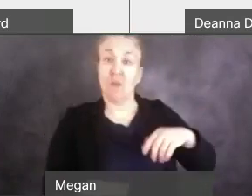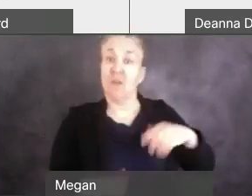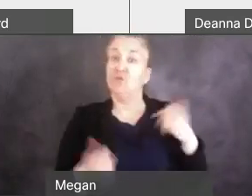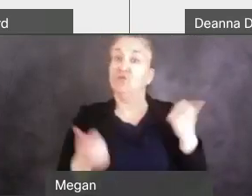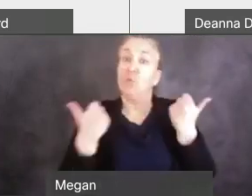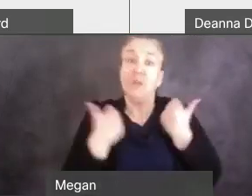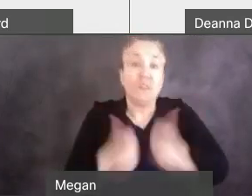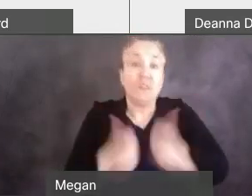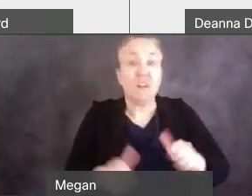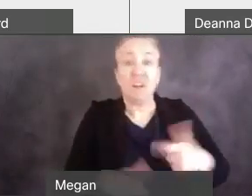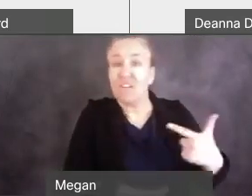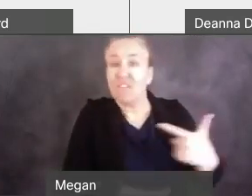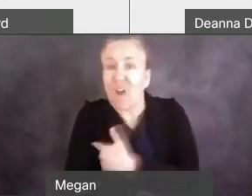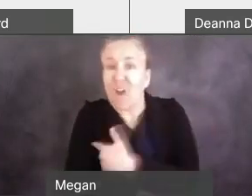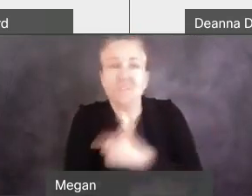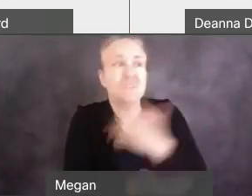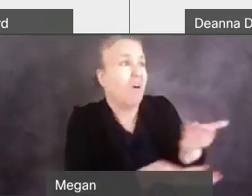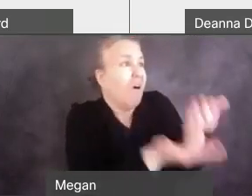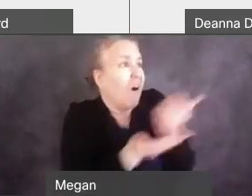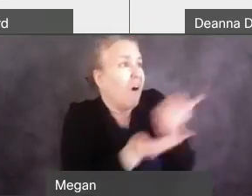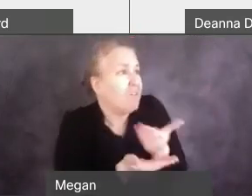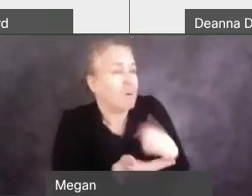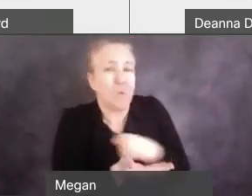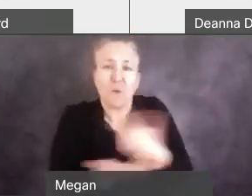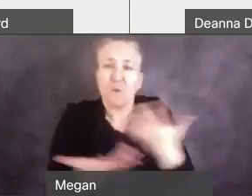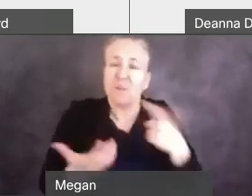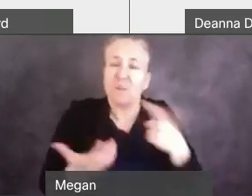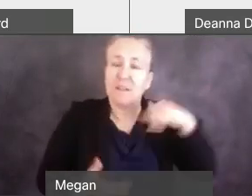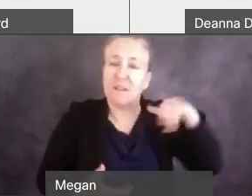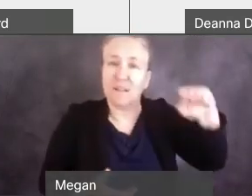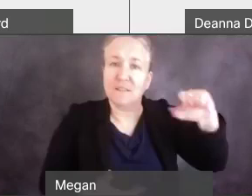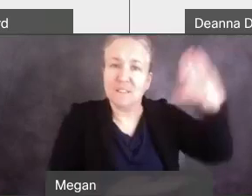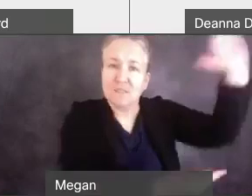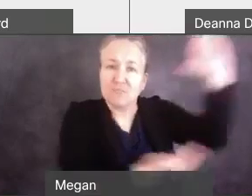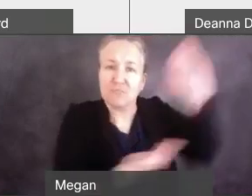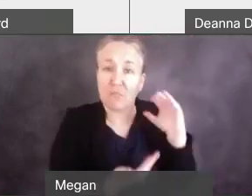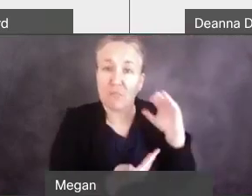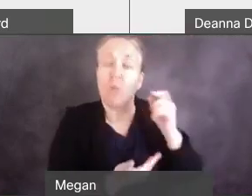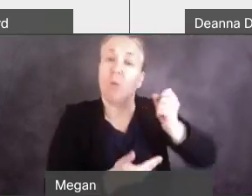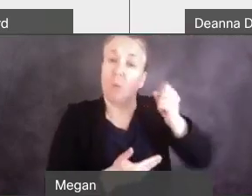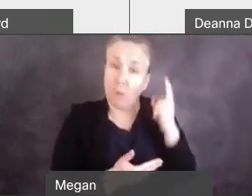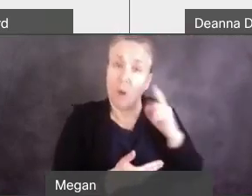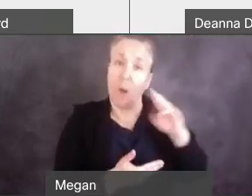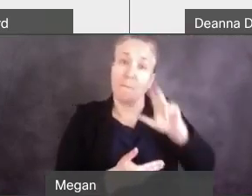vaccine offered to us. Consequently, the Montgomery County Office of Public Health